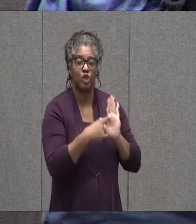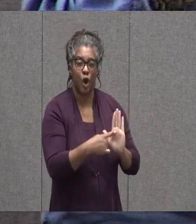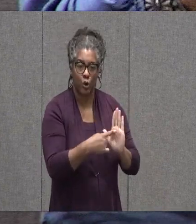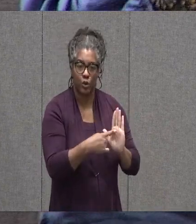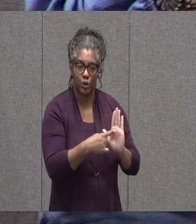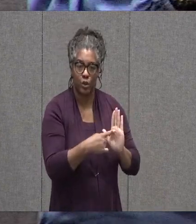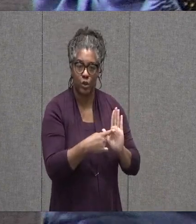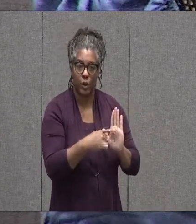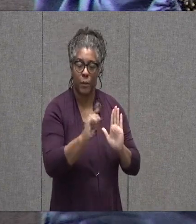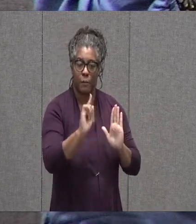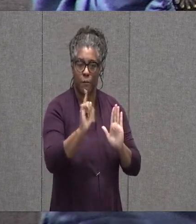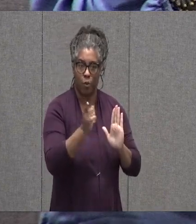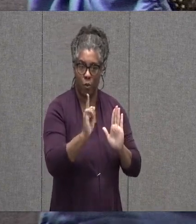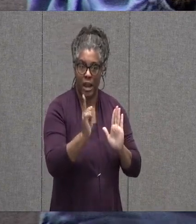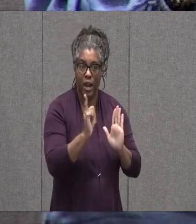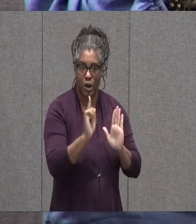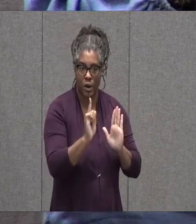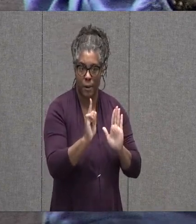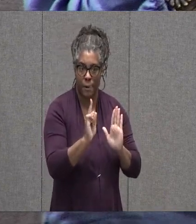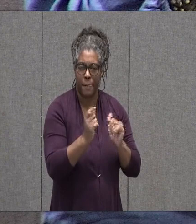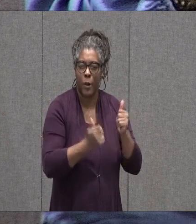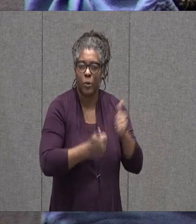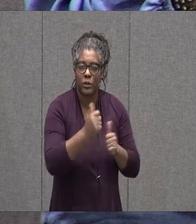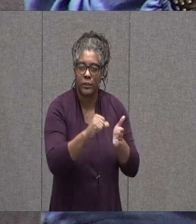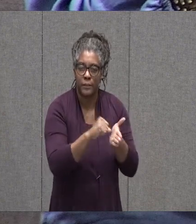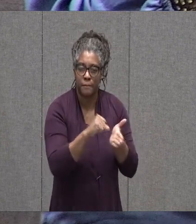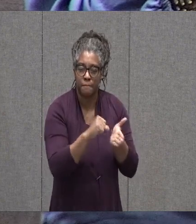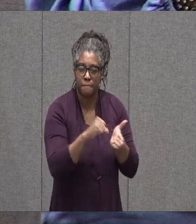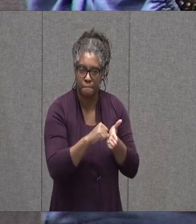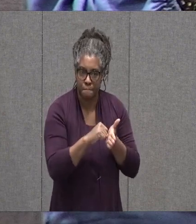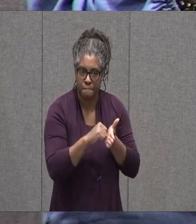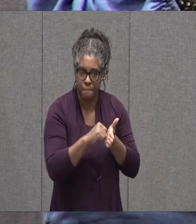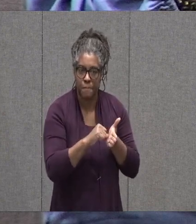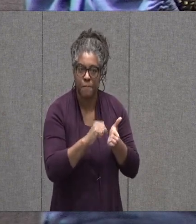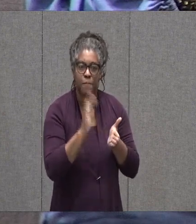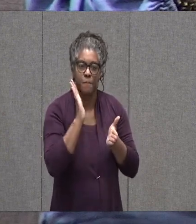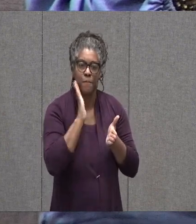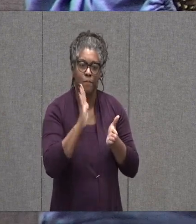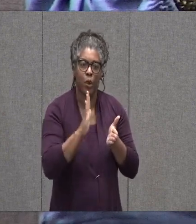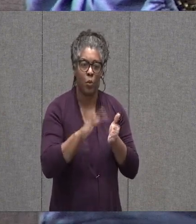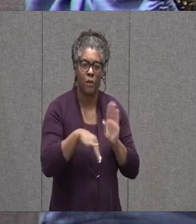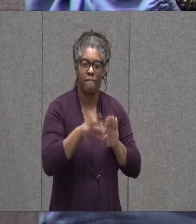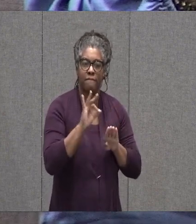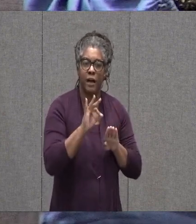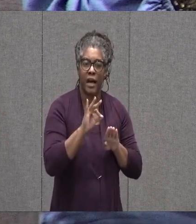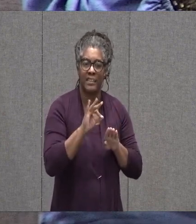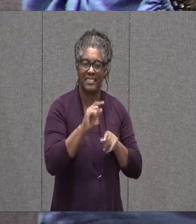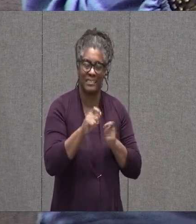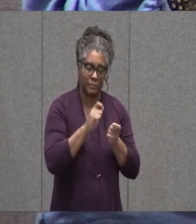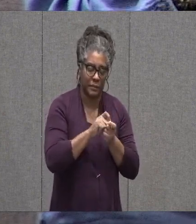within the book, certain topics are covered. So, if all I want to know from this book